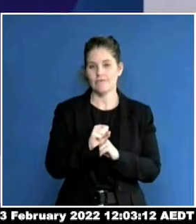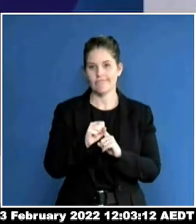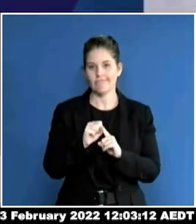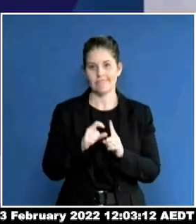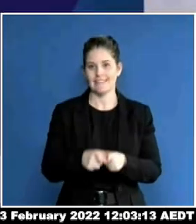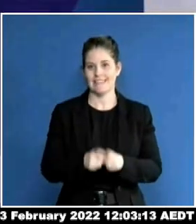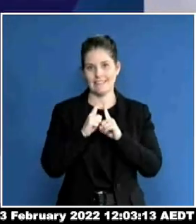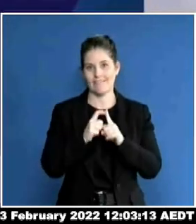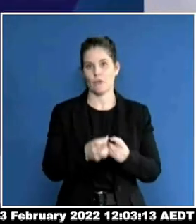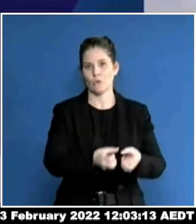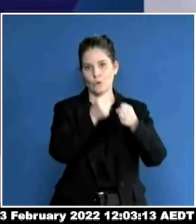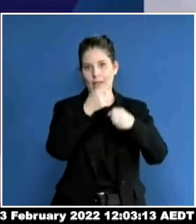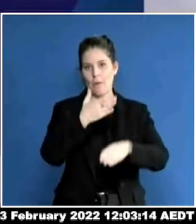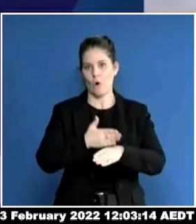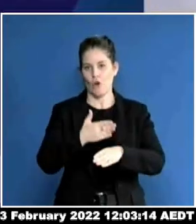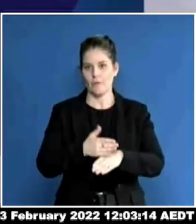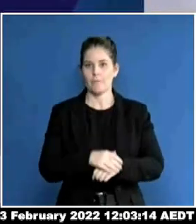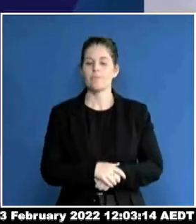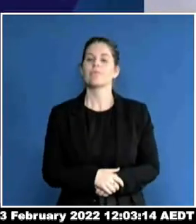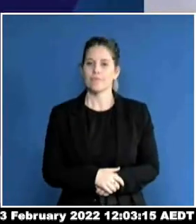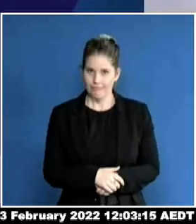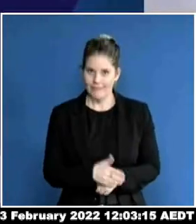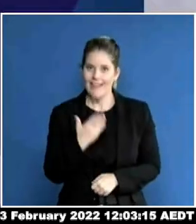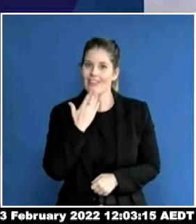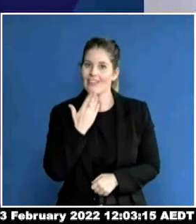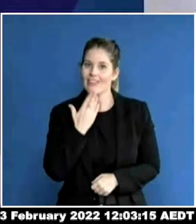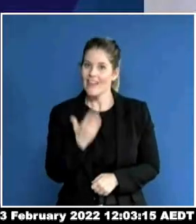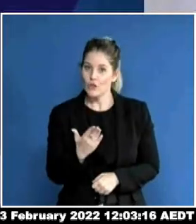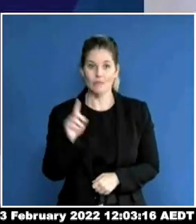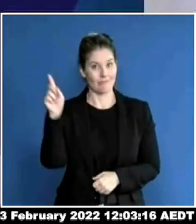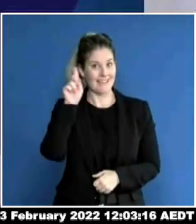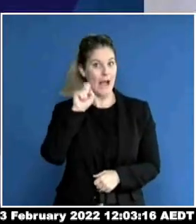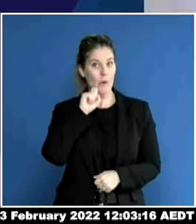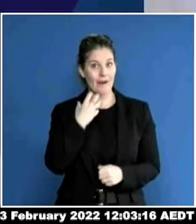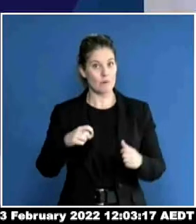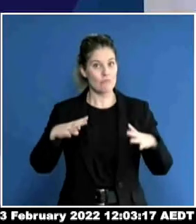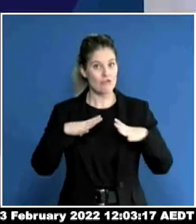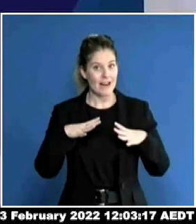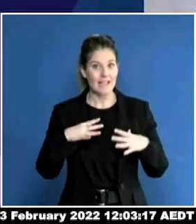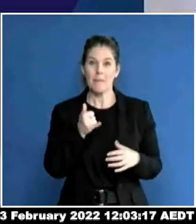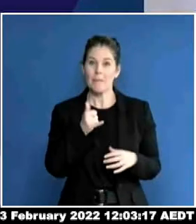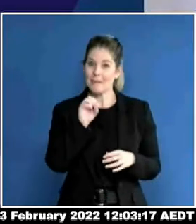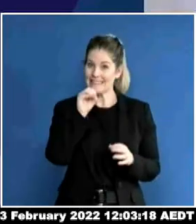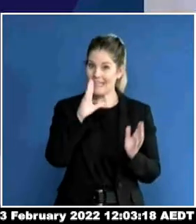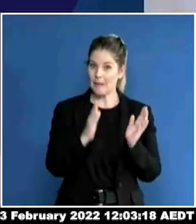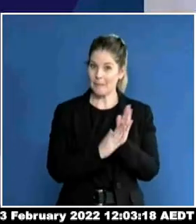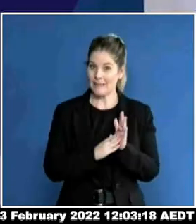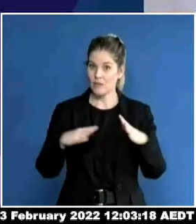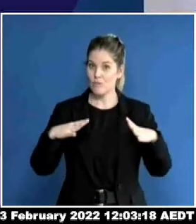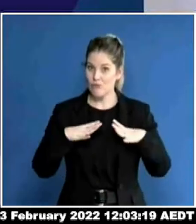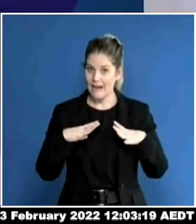We will take a break now, perhaps for 10 minutes, and we will resume at 12.15 eastern